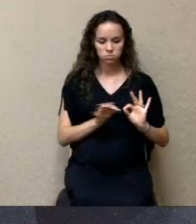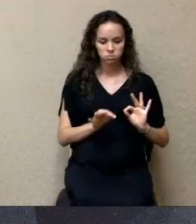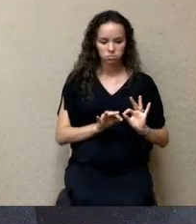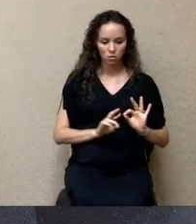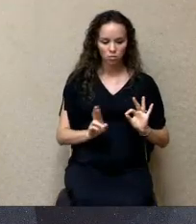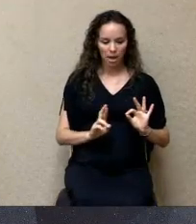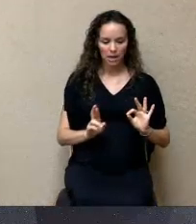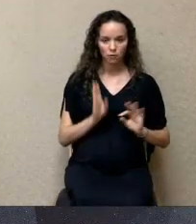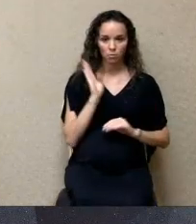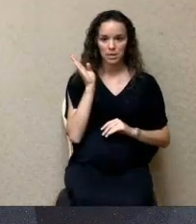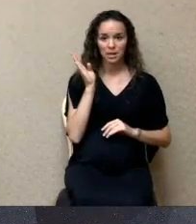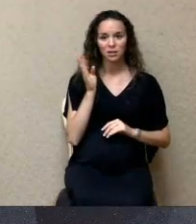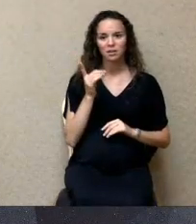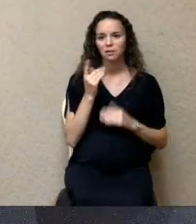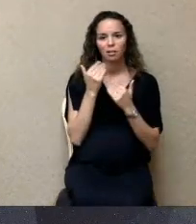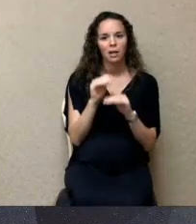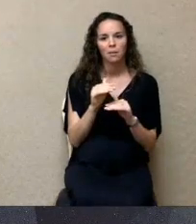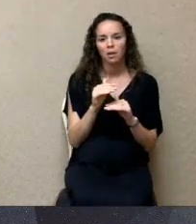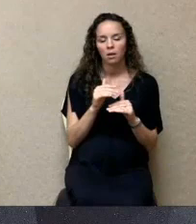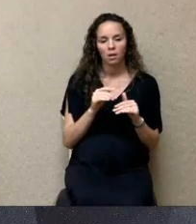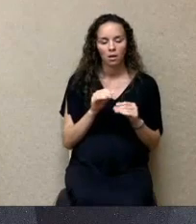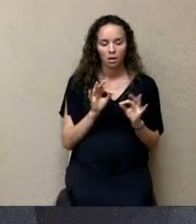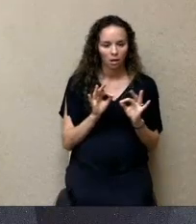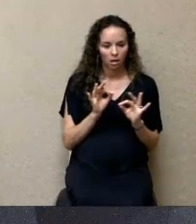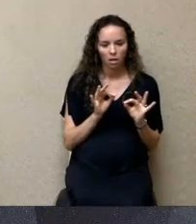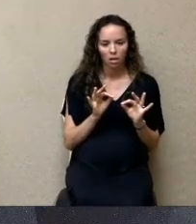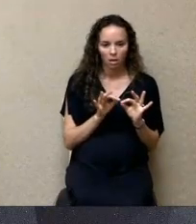so much at a time.